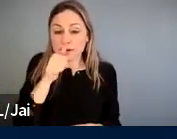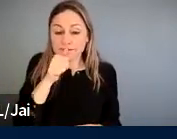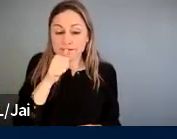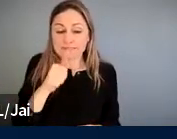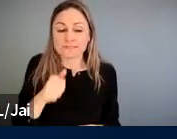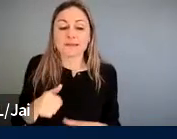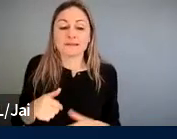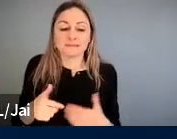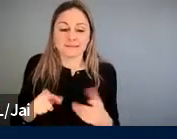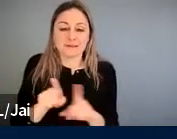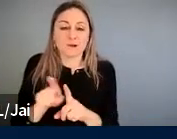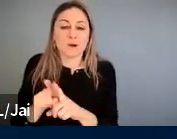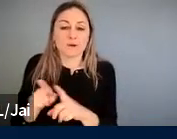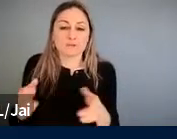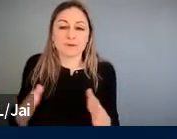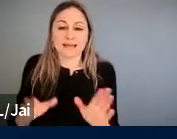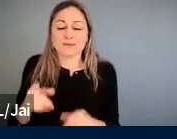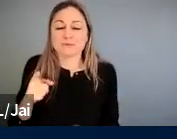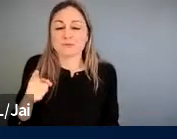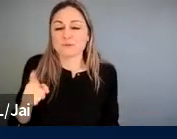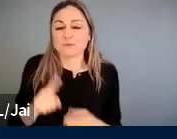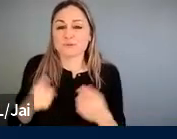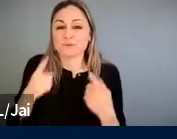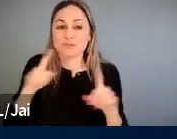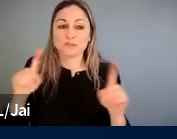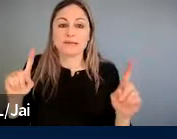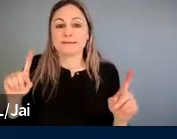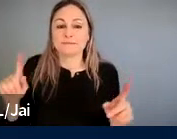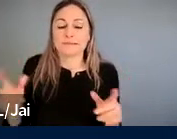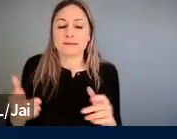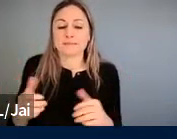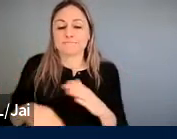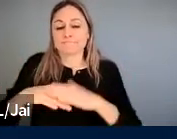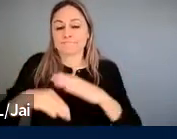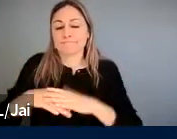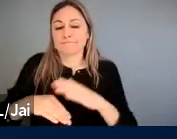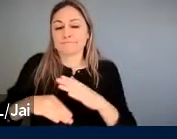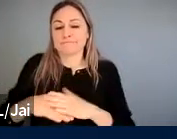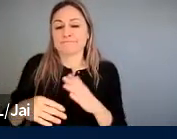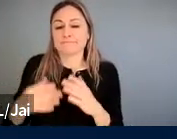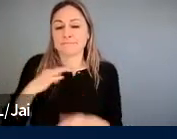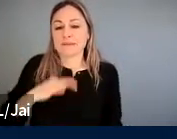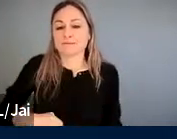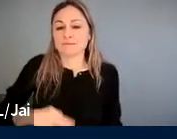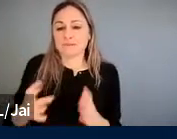while also allowing you to achieve the maximum benefit of the technology. So understanding if